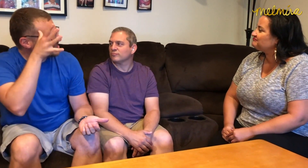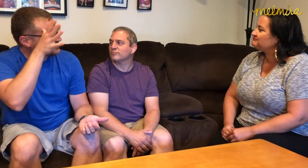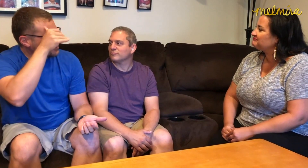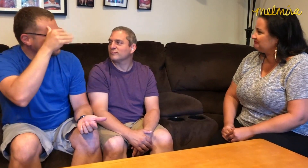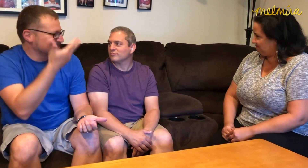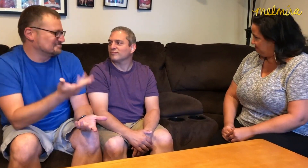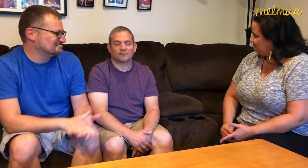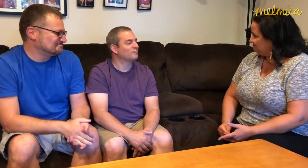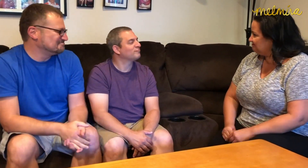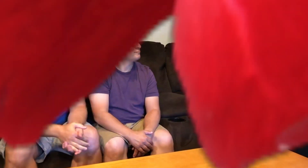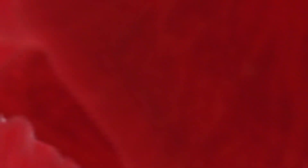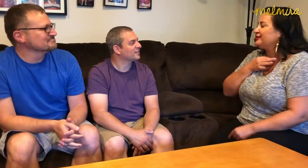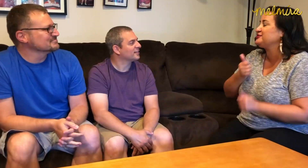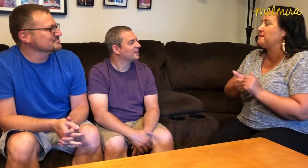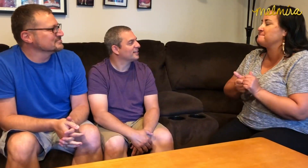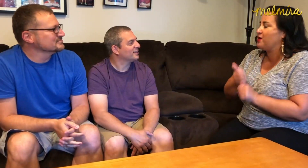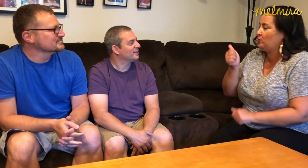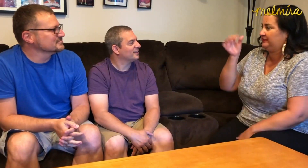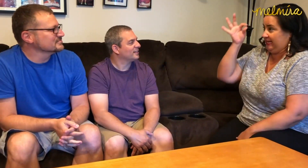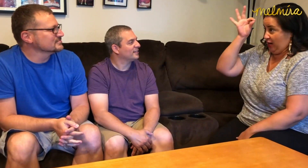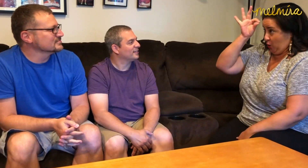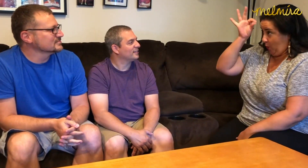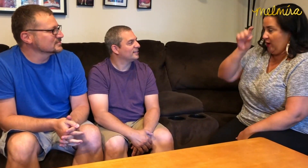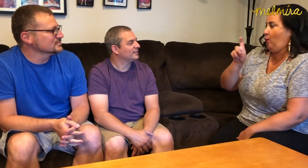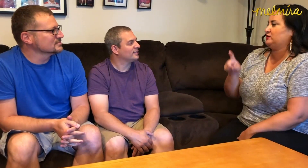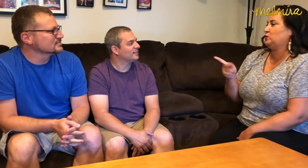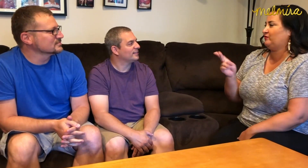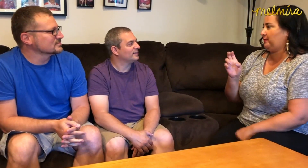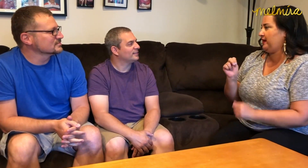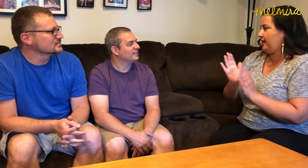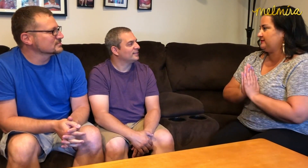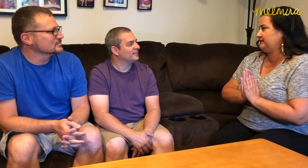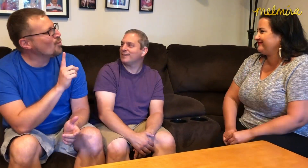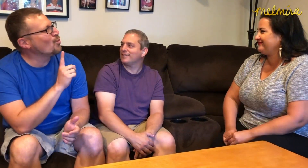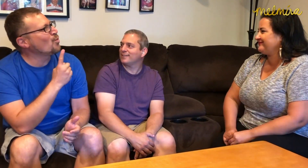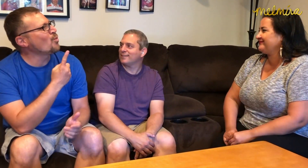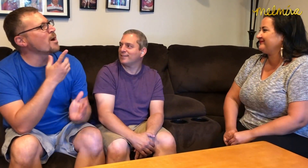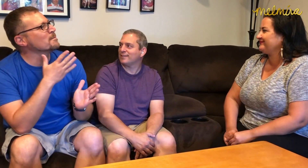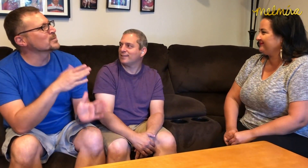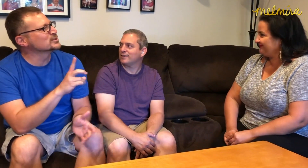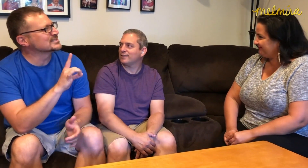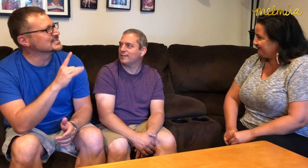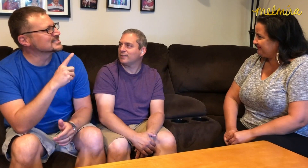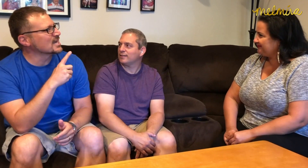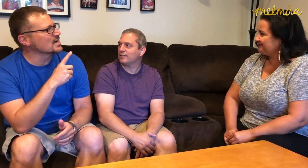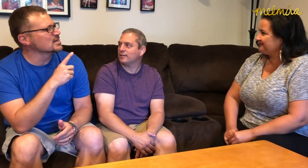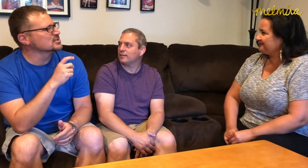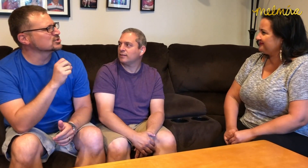So we're "dad" and "dada". What was the most ignorant question you've ever been asked? One person asked us....